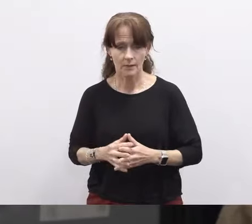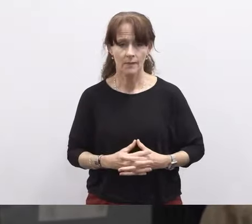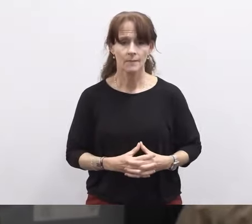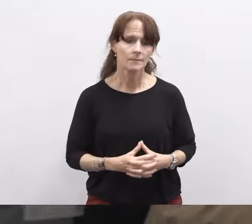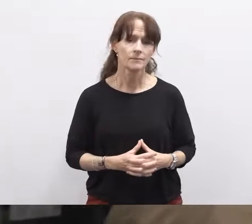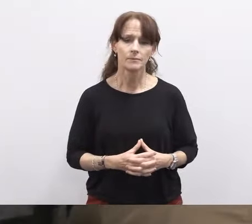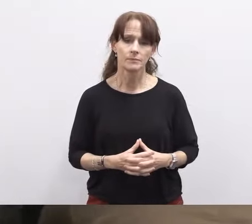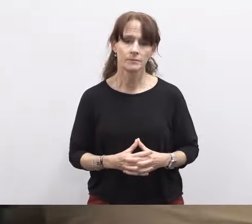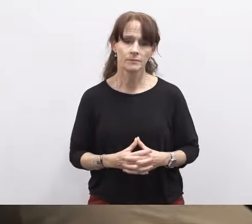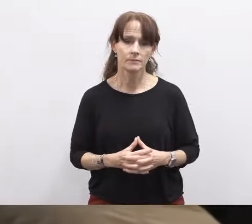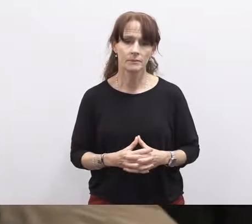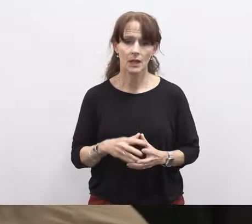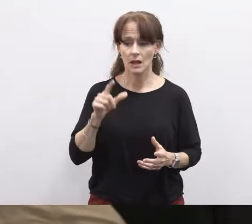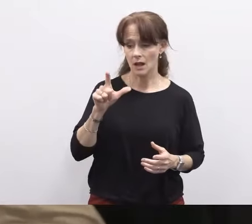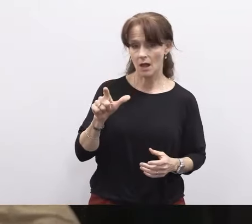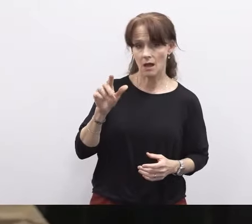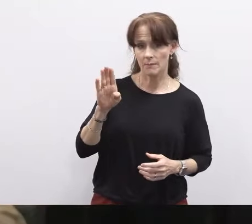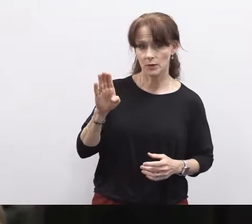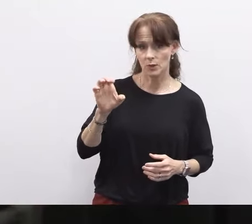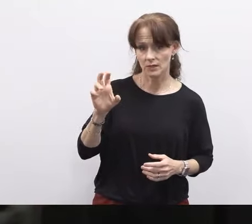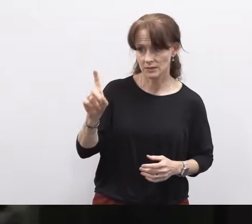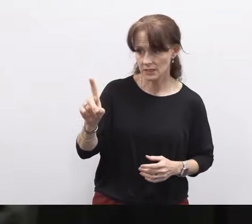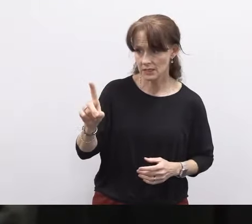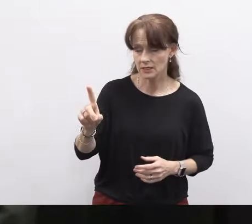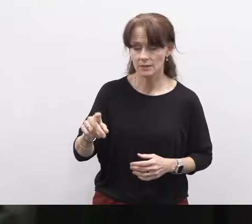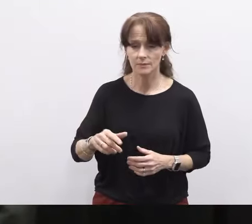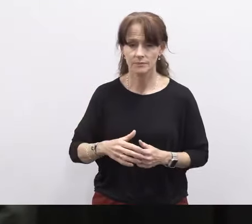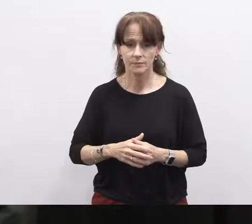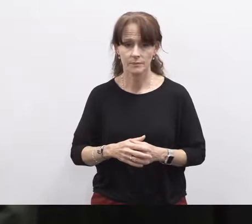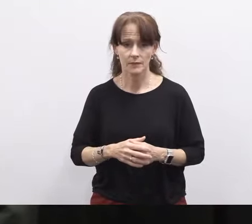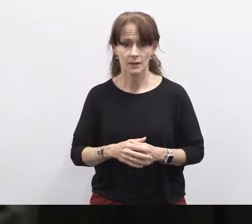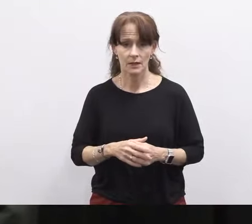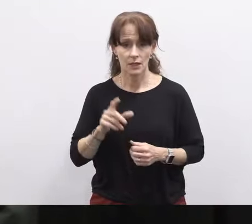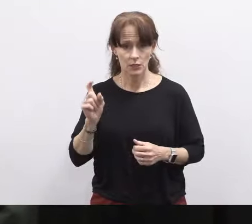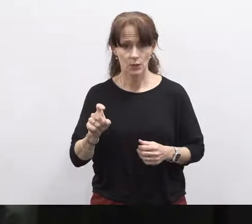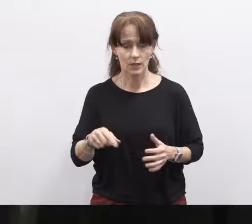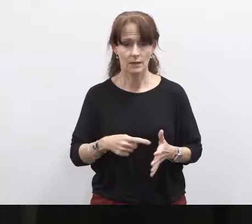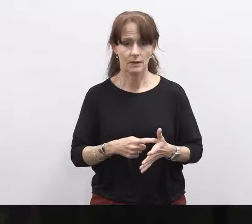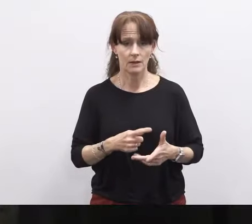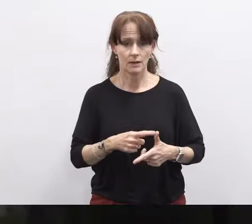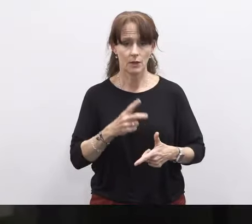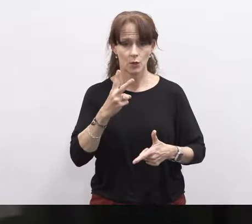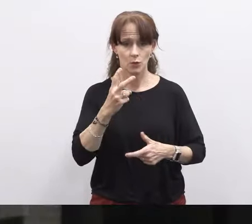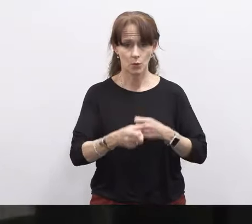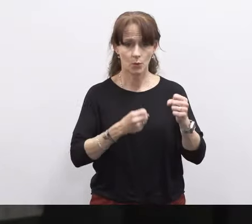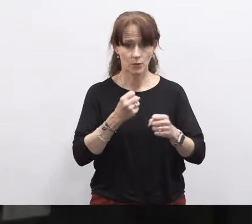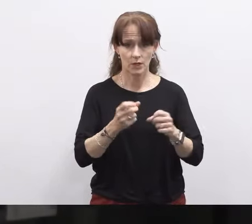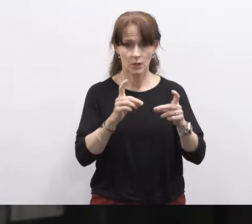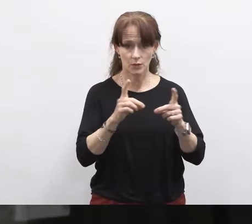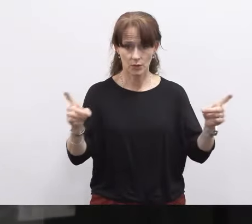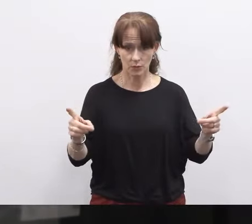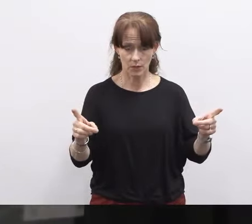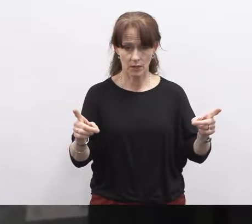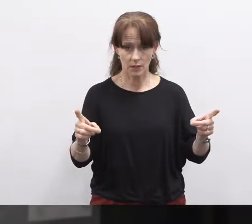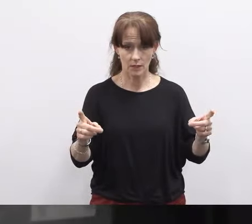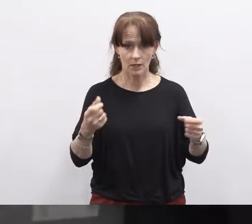Come to the Long Beach Unified School District, You need a two year degree to make $17 and 61 cents an hour,